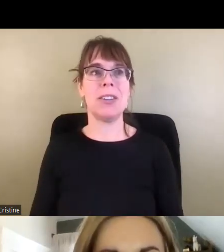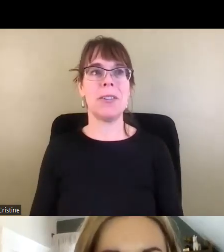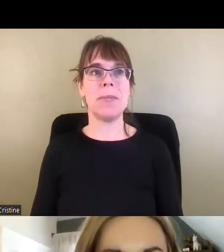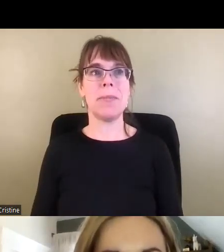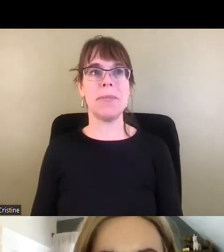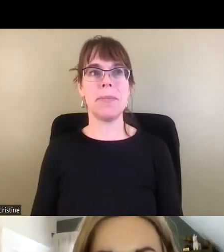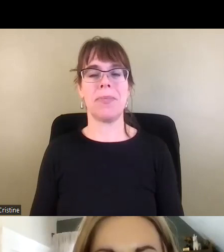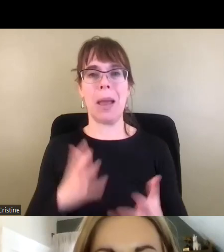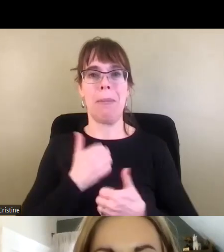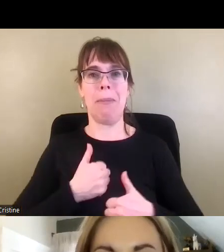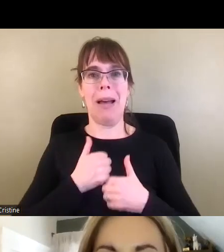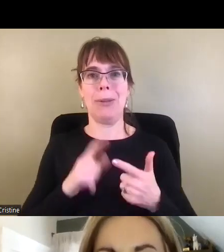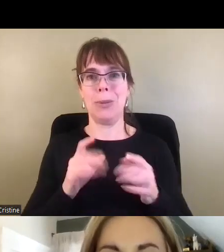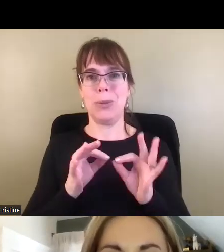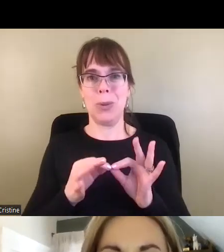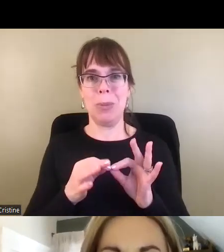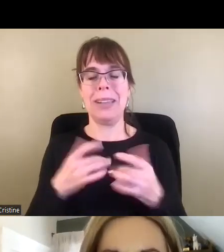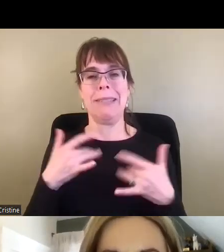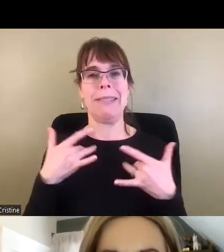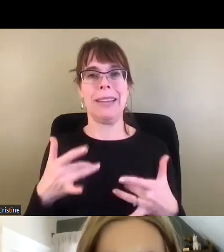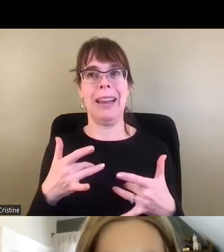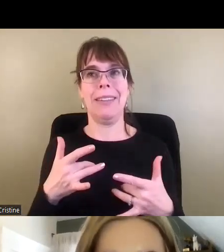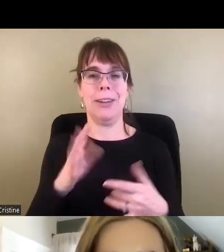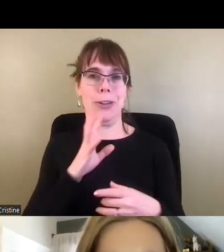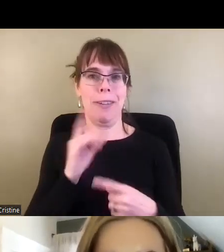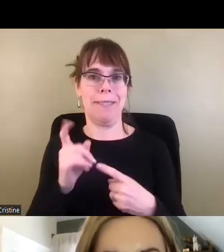Apologies to the interpreters. I do tend to talk fast sometimes.